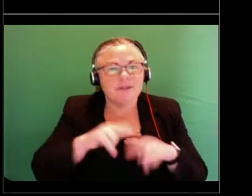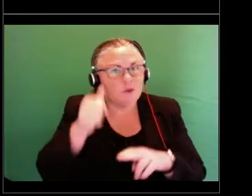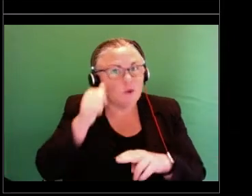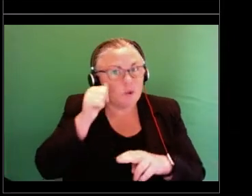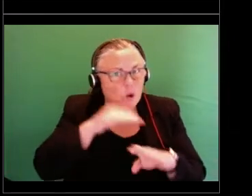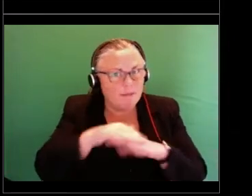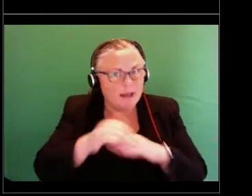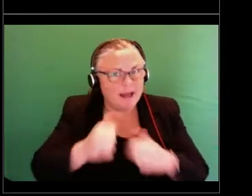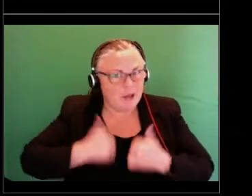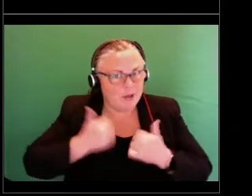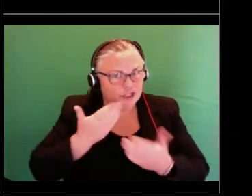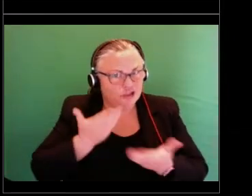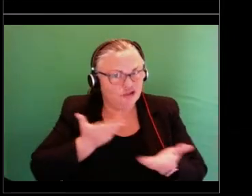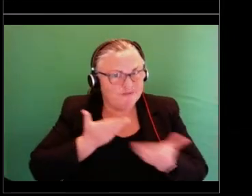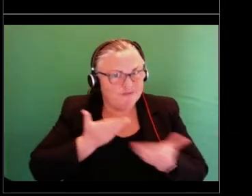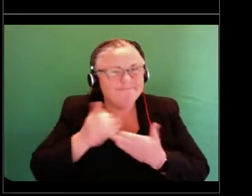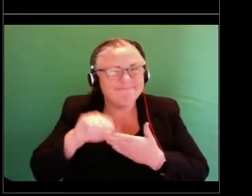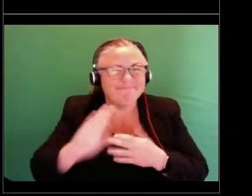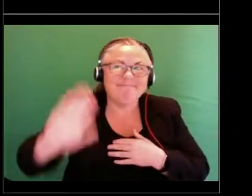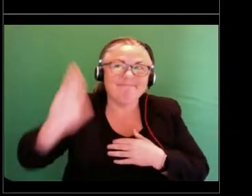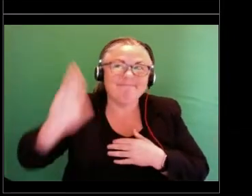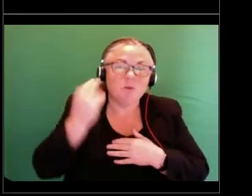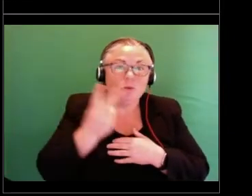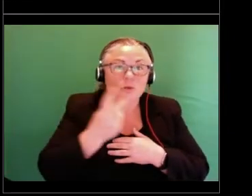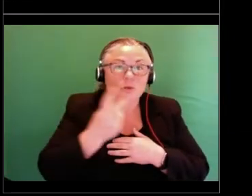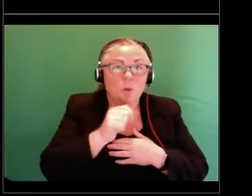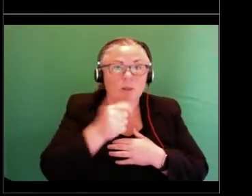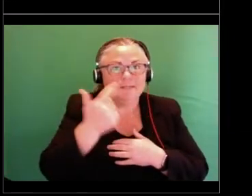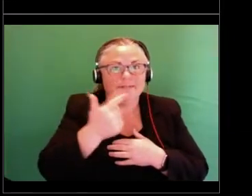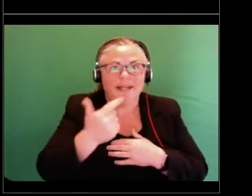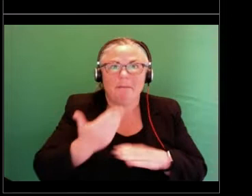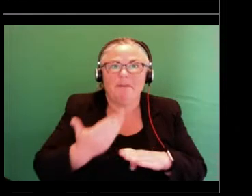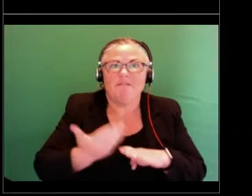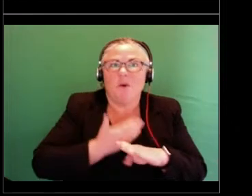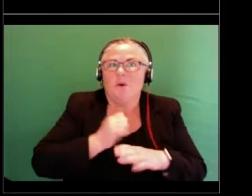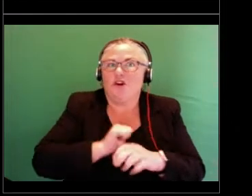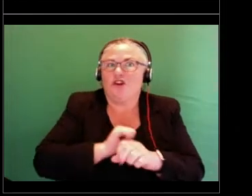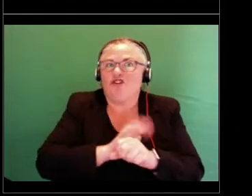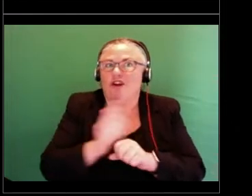They may have issues with homelessness, or how they're going to meet rent payments.